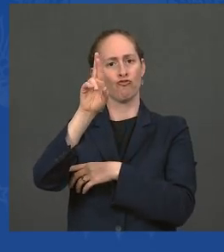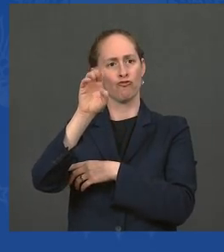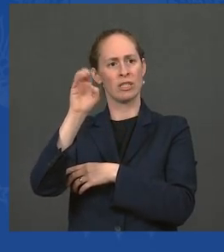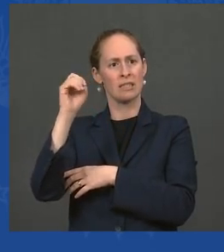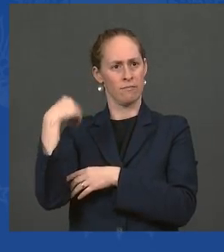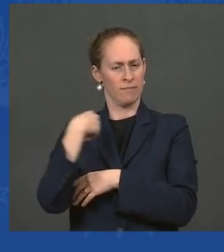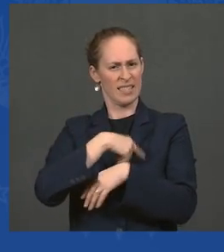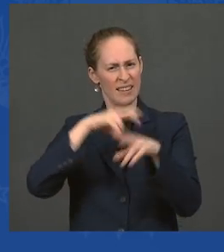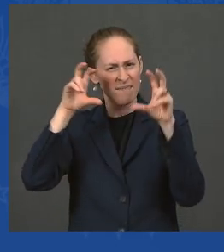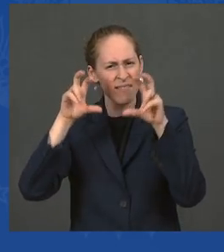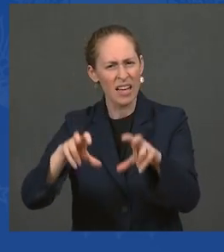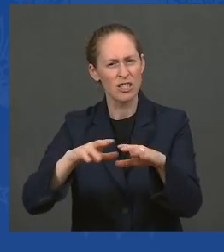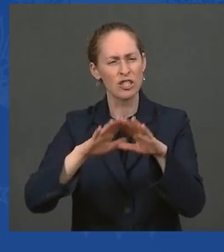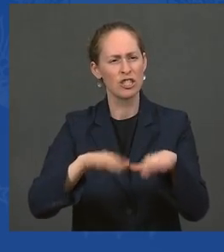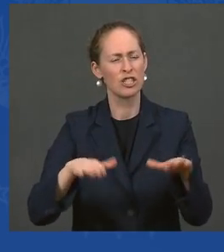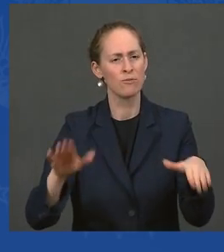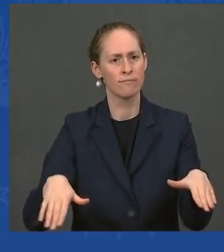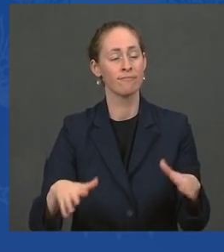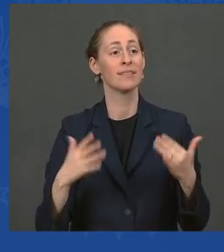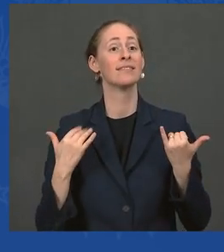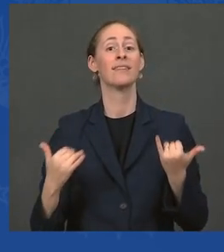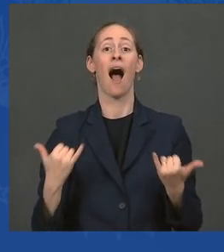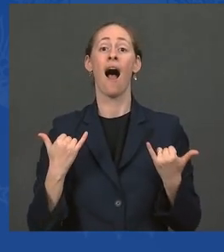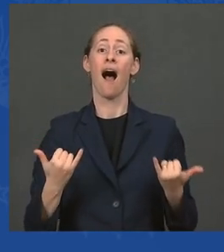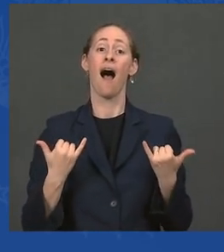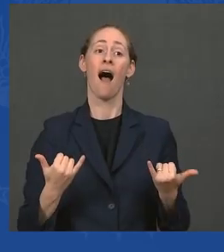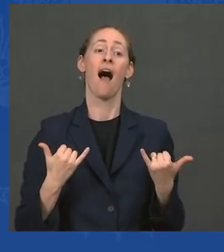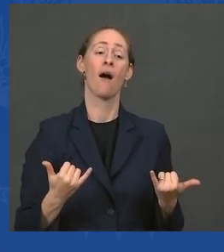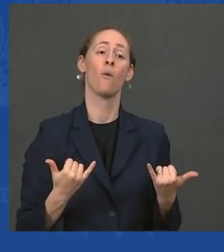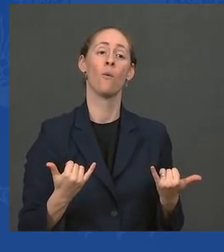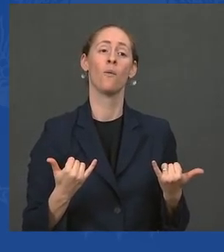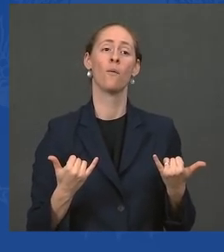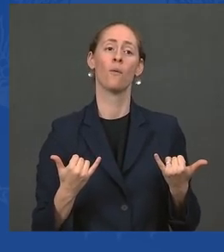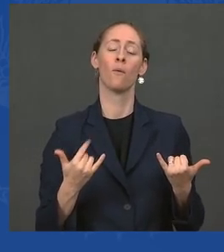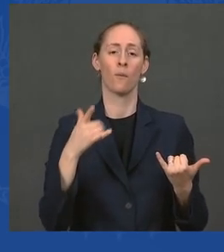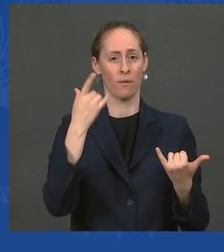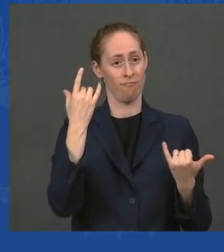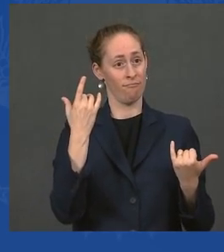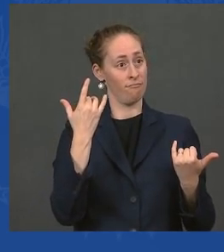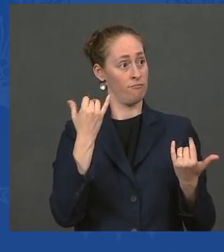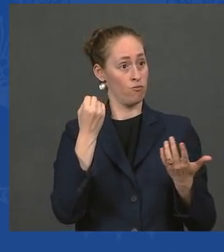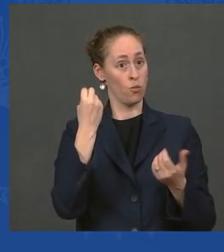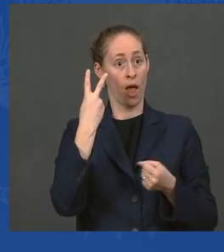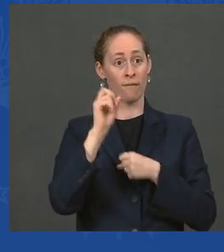if we were making that decision for the first time, we'd say, "Twelve years is enough in the 21st century"?